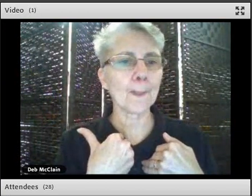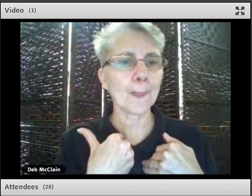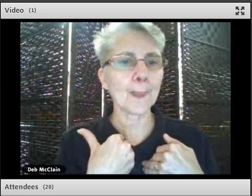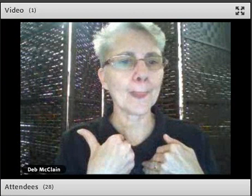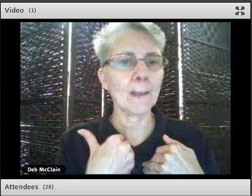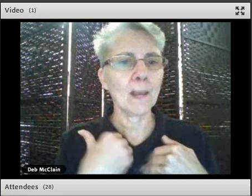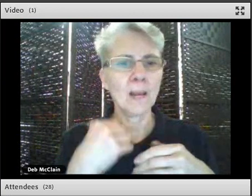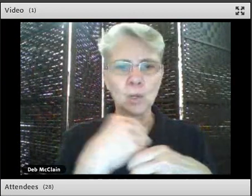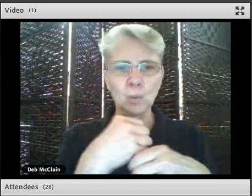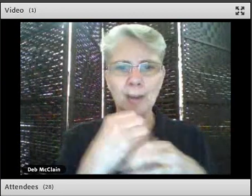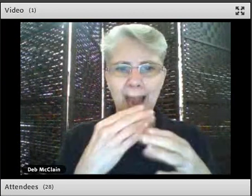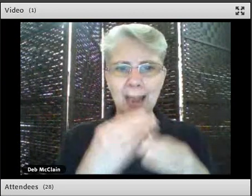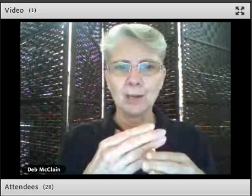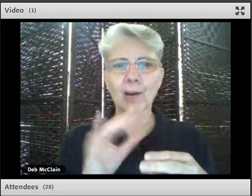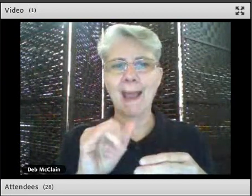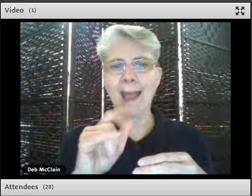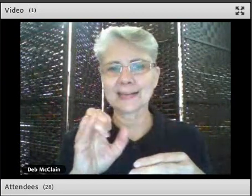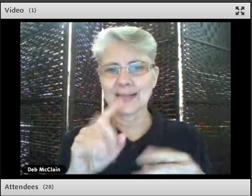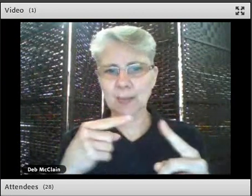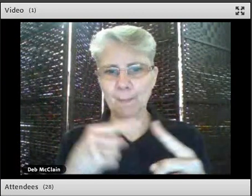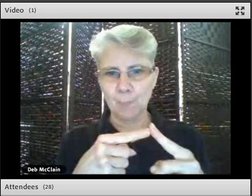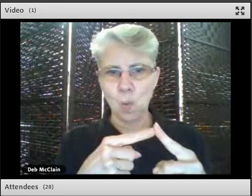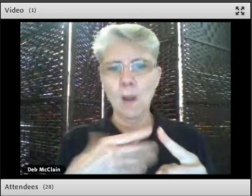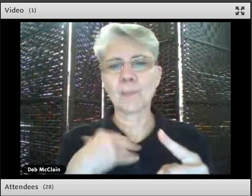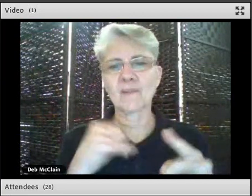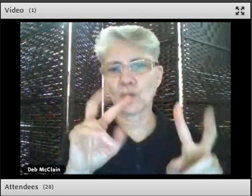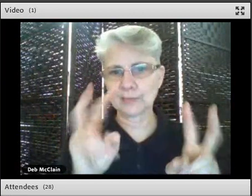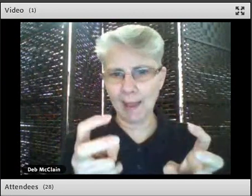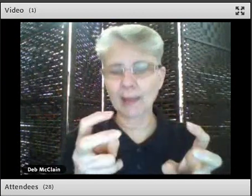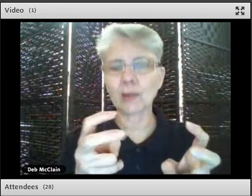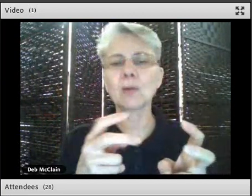like the edition and the publication information.